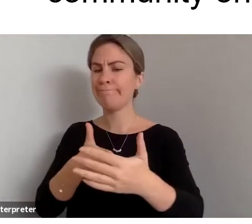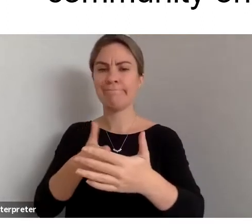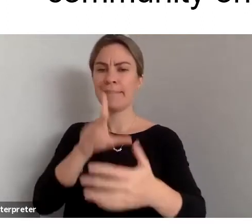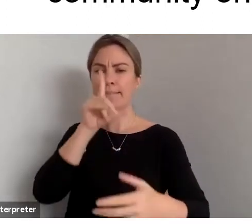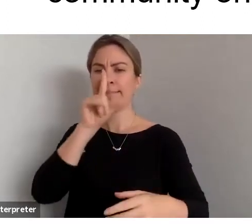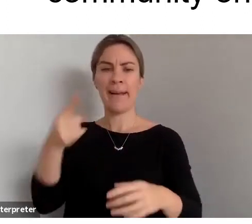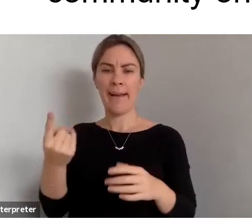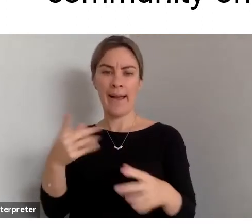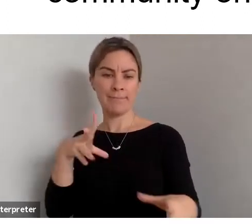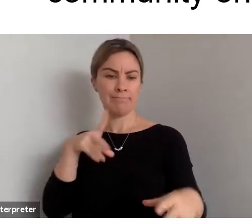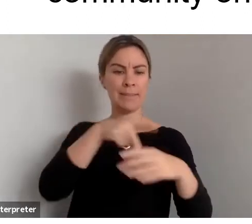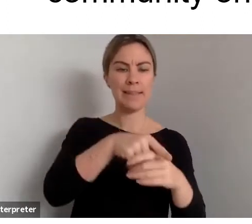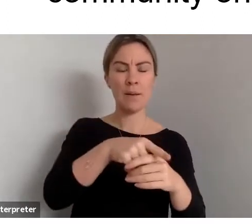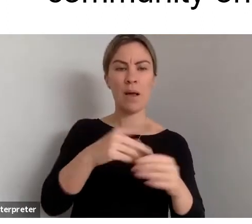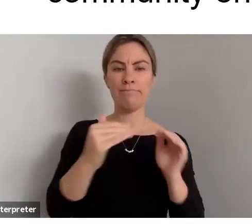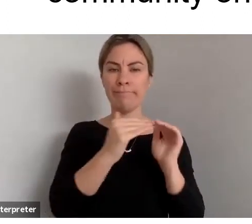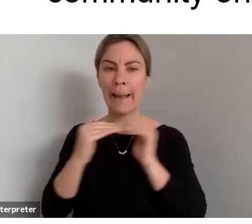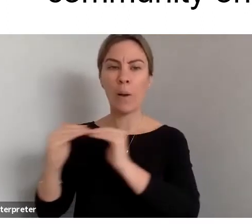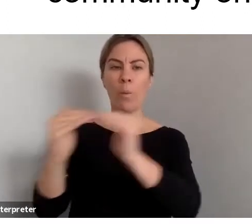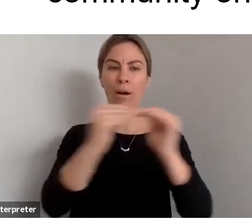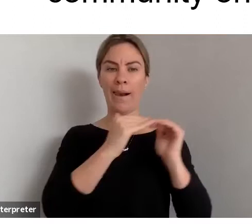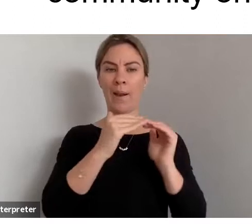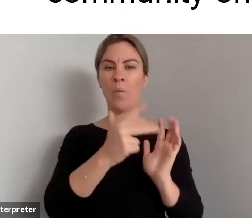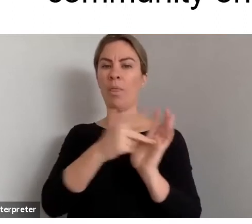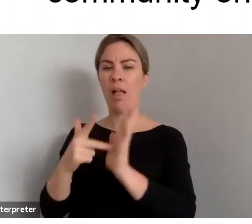I like this definition because, even though it is wordy, clunky,